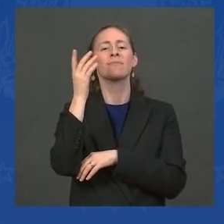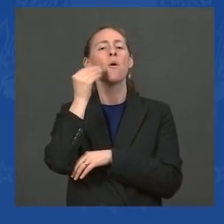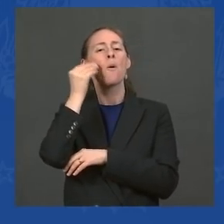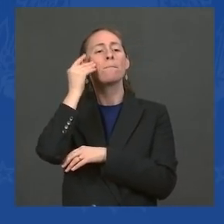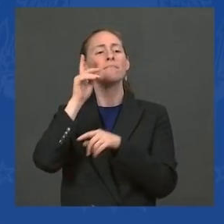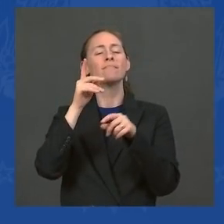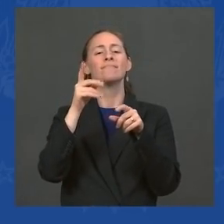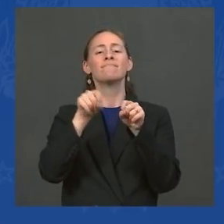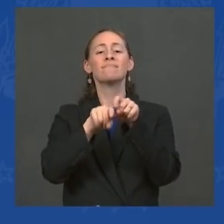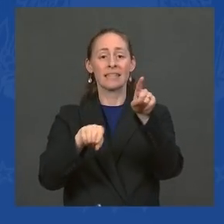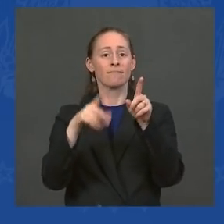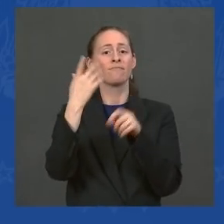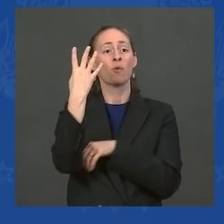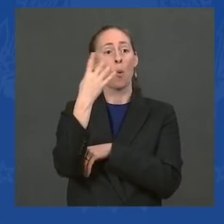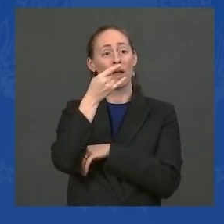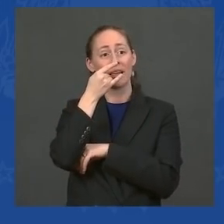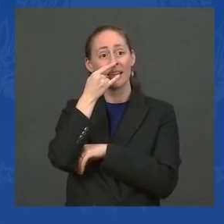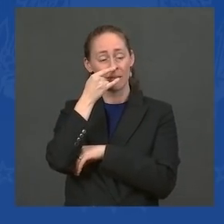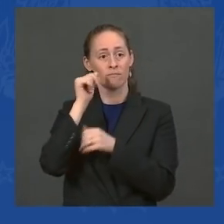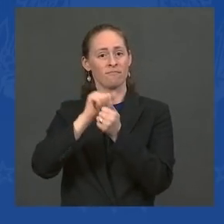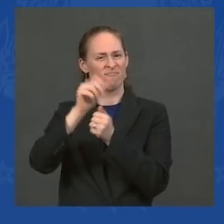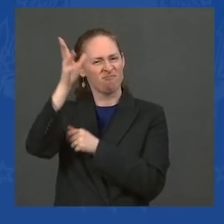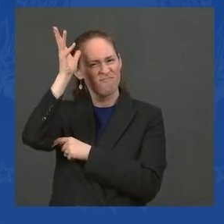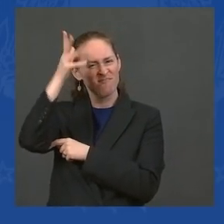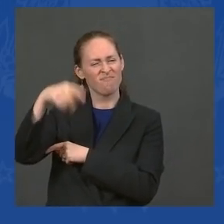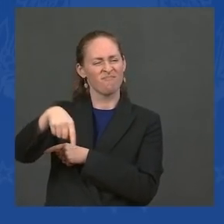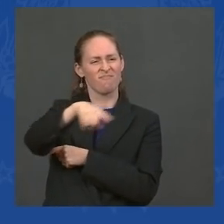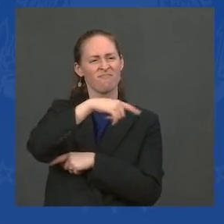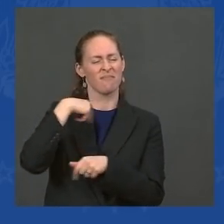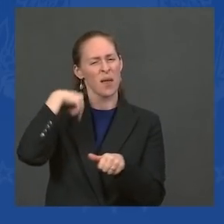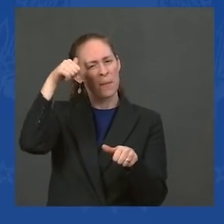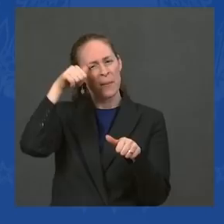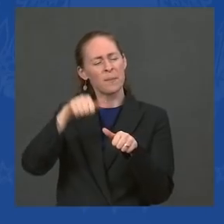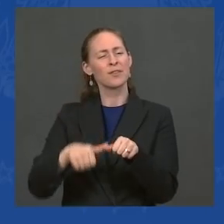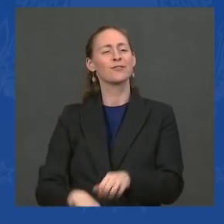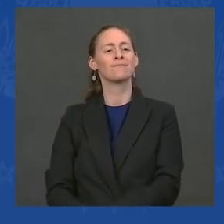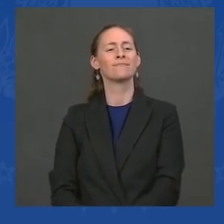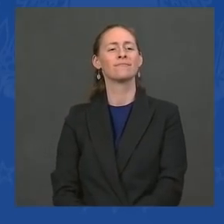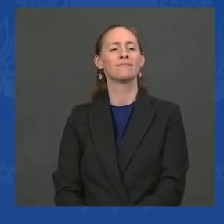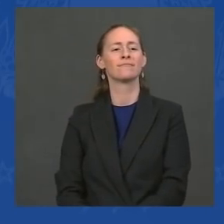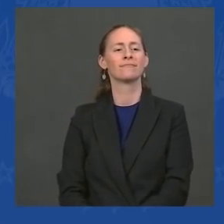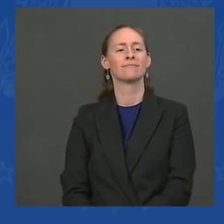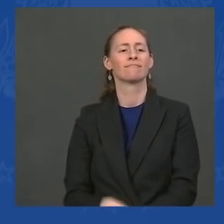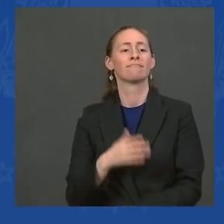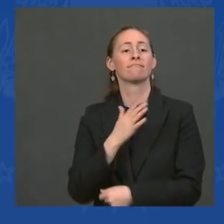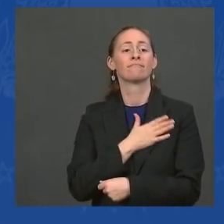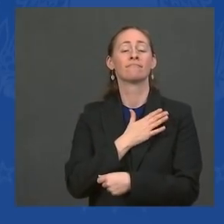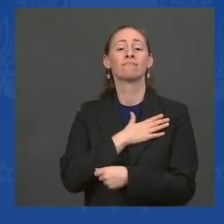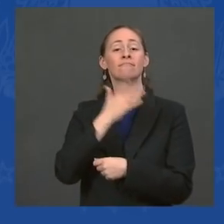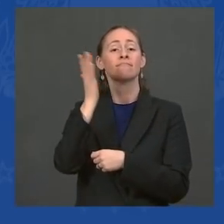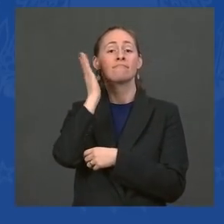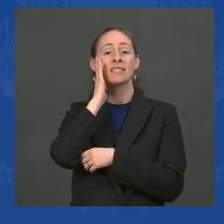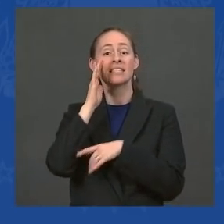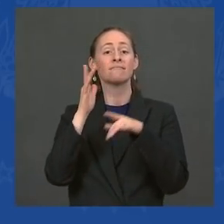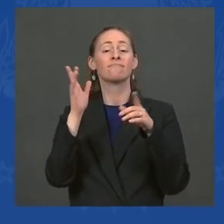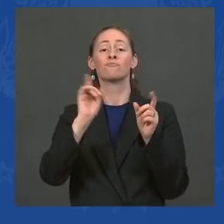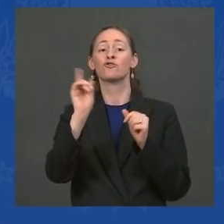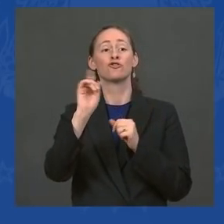And, you know, my bed was against the wall where my parent's bed was against the adjacent wall.